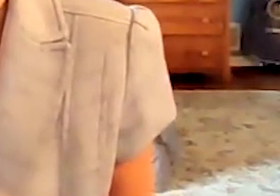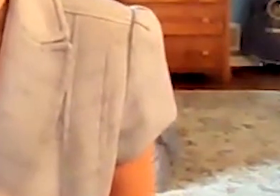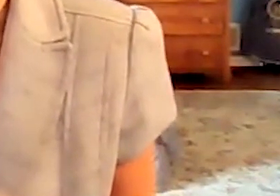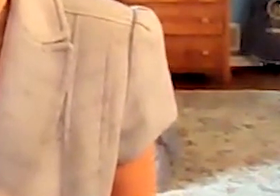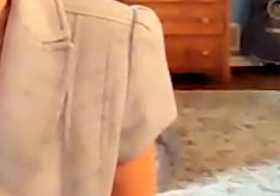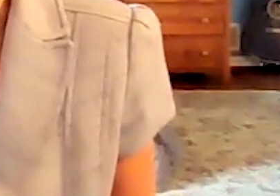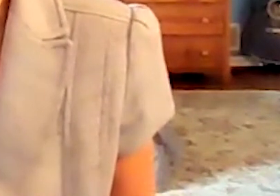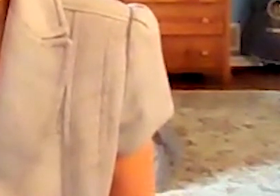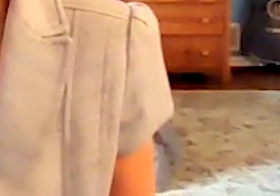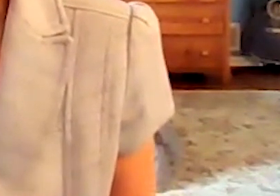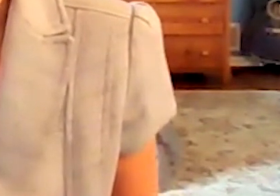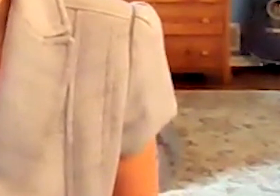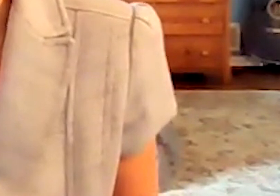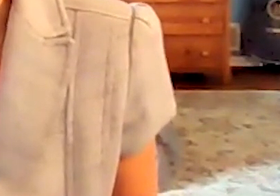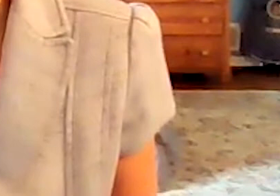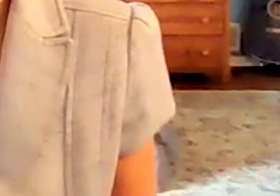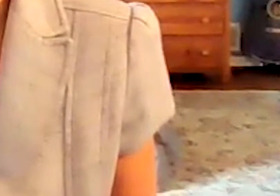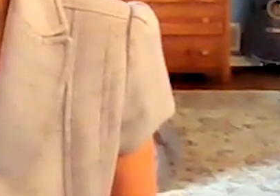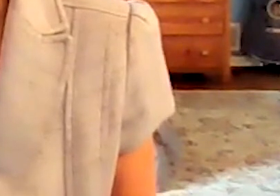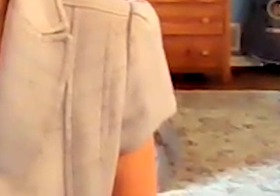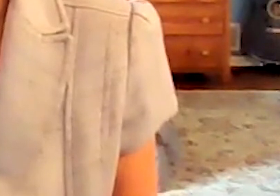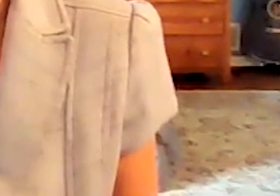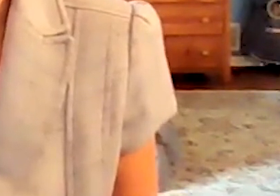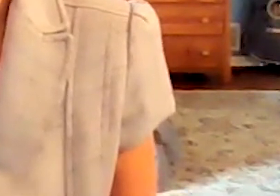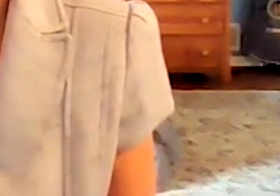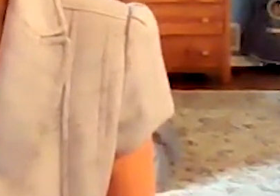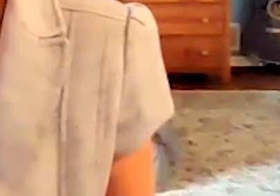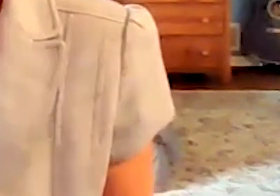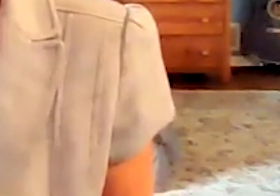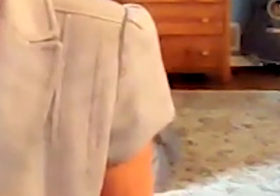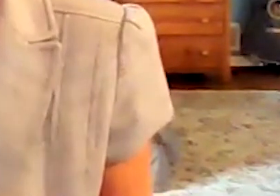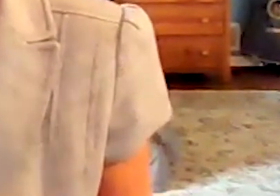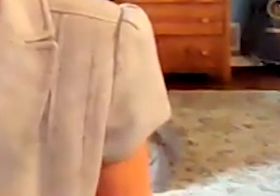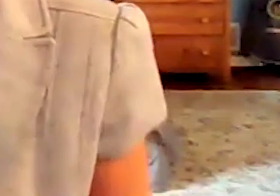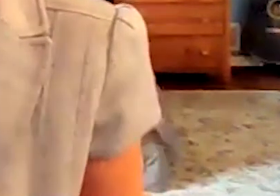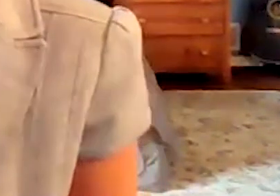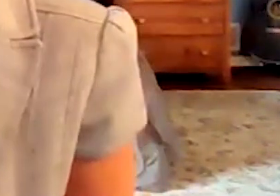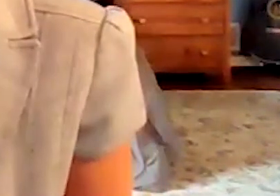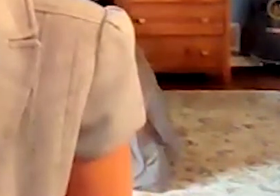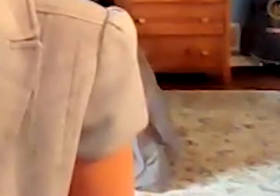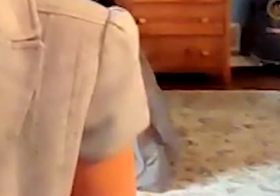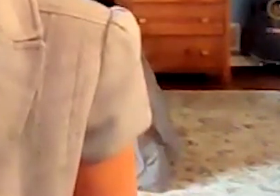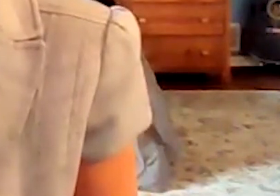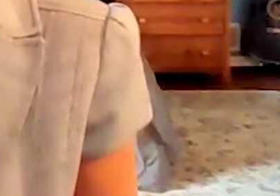military. As a Delaware public school teacher, I had the opportunity to work closely with many